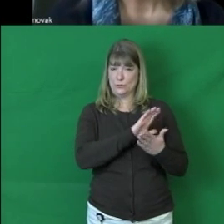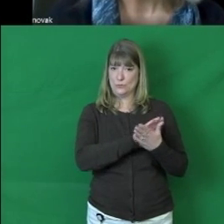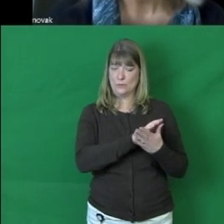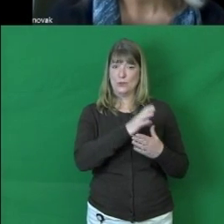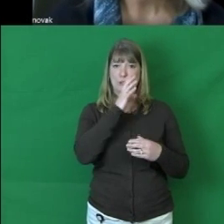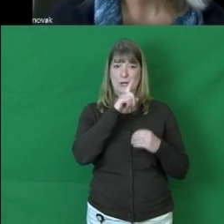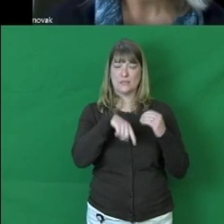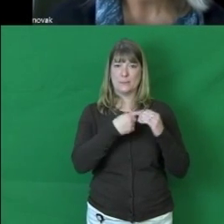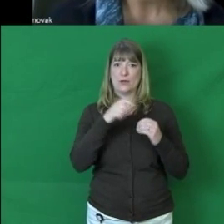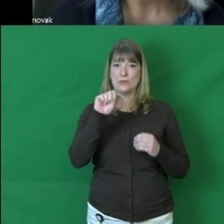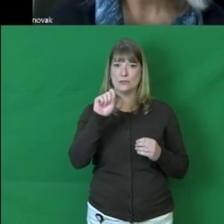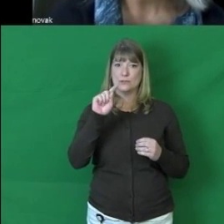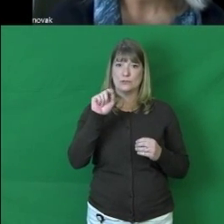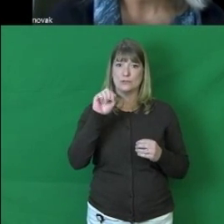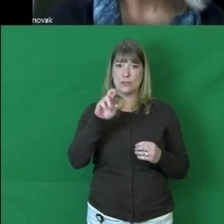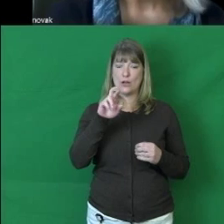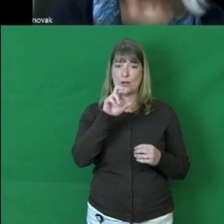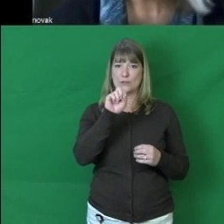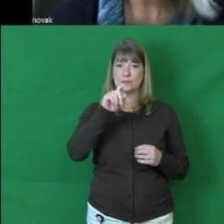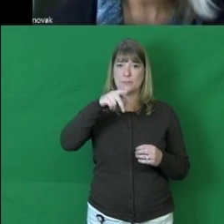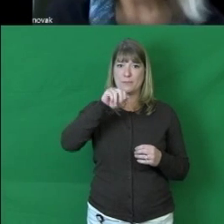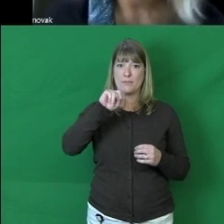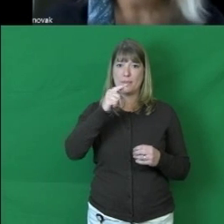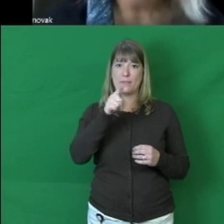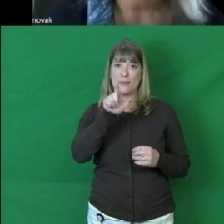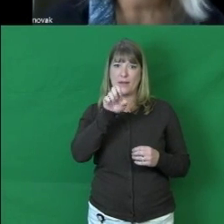the Star Spangled Banner, which has very difficult